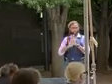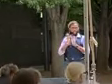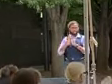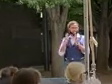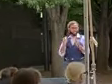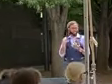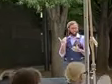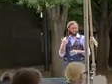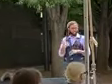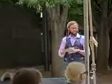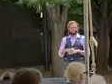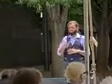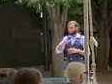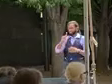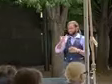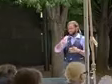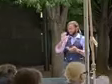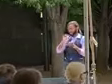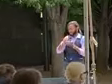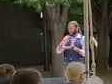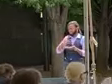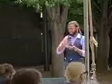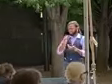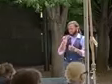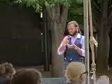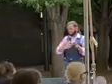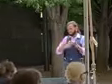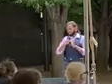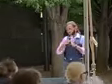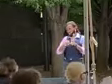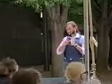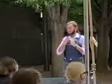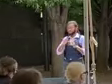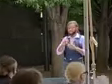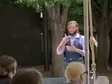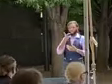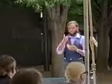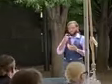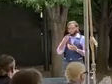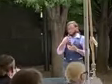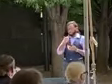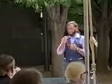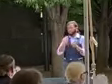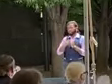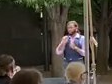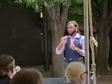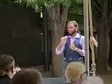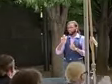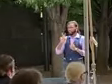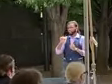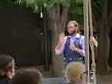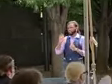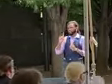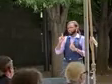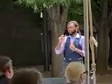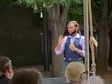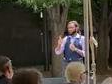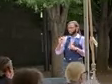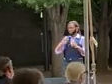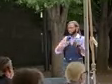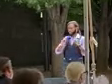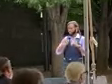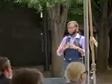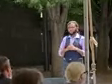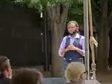No need to believe me, get on YouTube, watch what she did on the Stephen Colbert show last week.